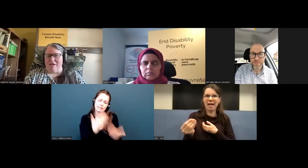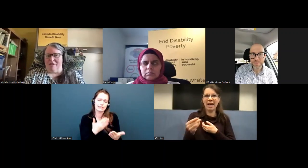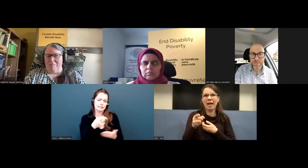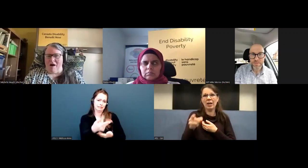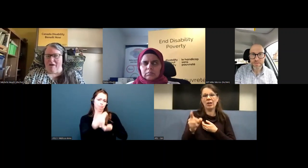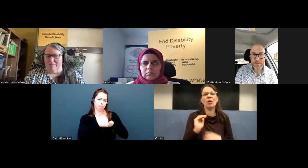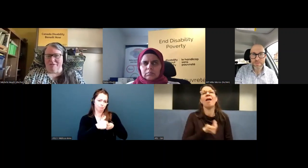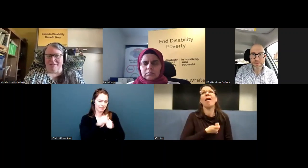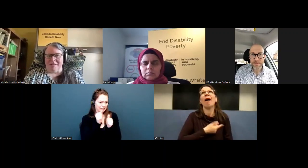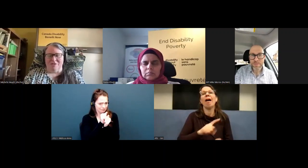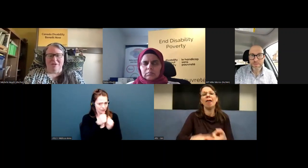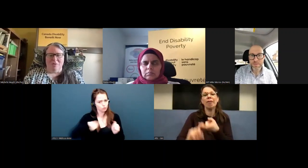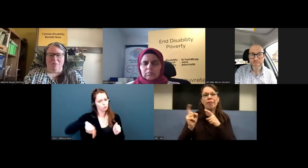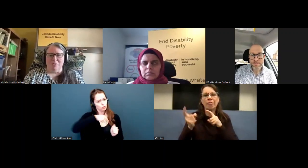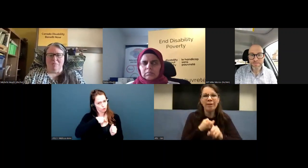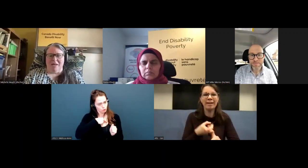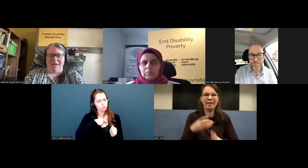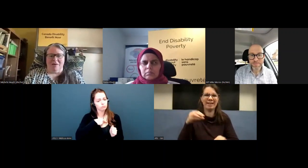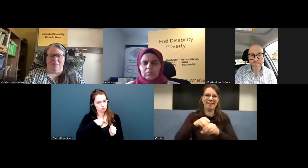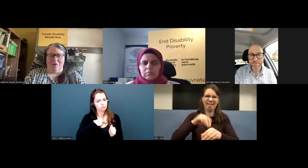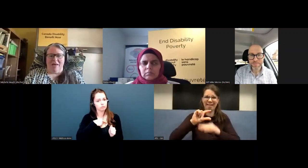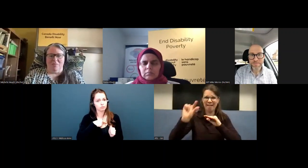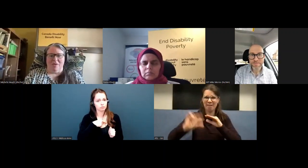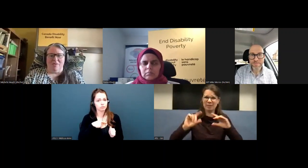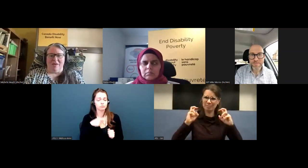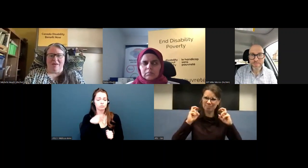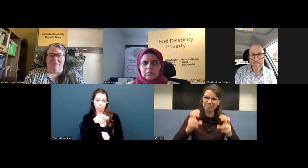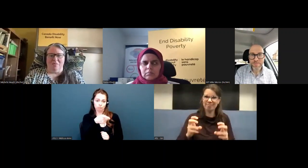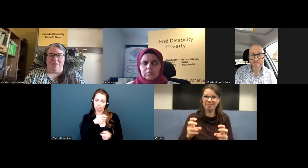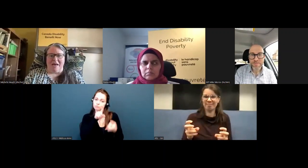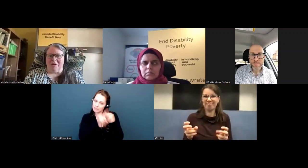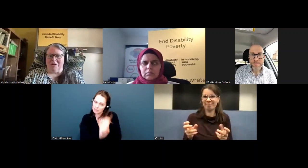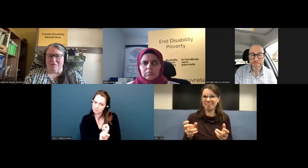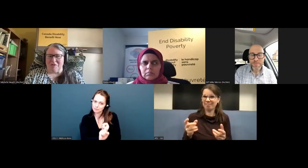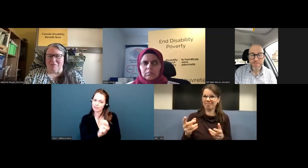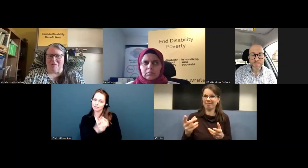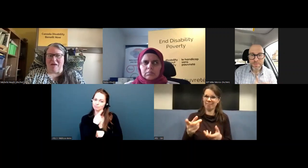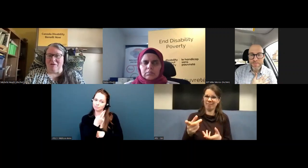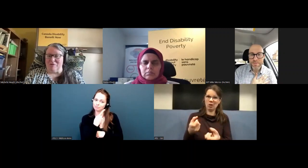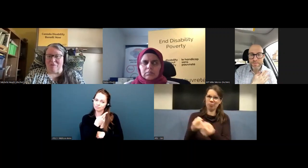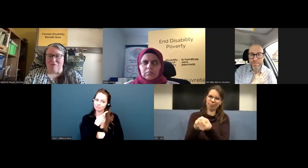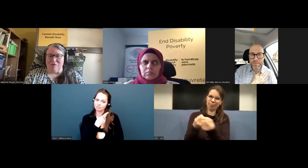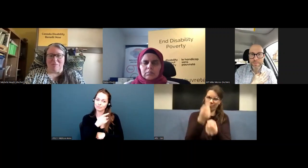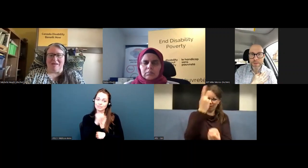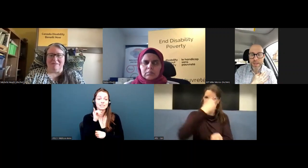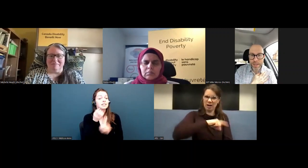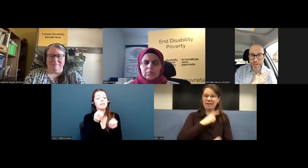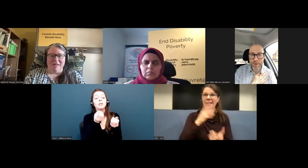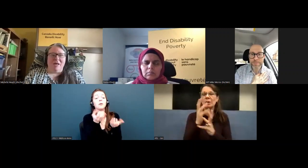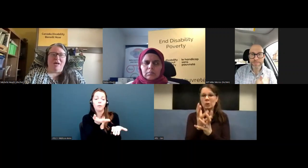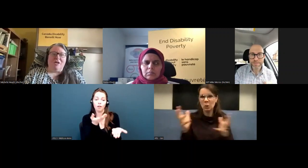IN PARLIAMENT AND WE WOULDN'T BE HERE WITHOUT YOU. THANK YOU SO MUCH, MIKE.